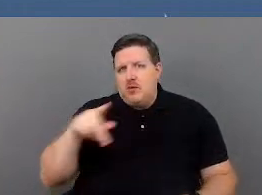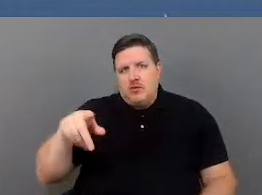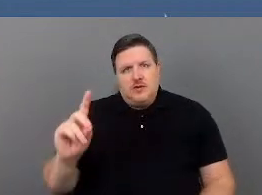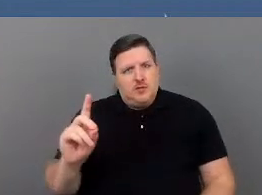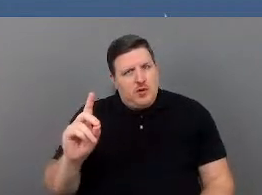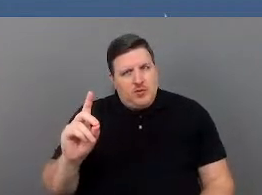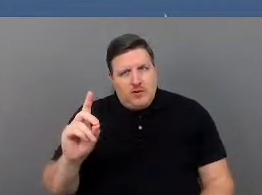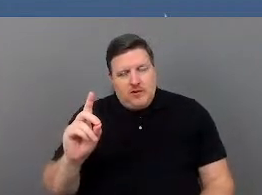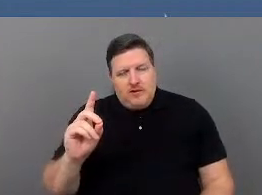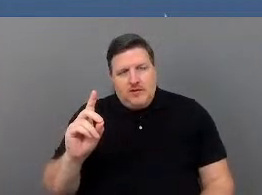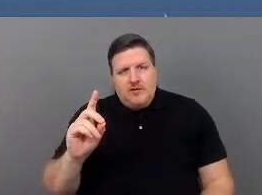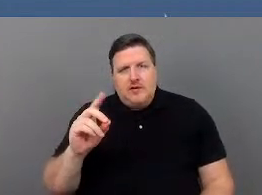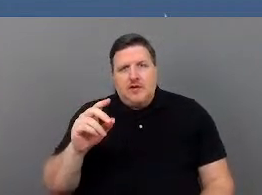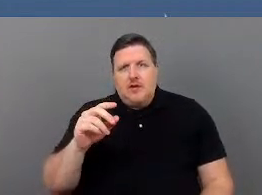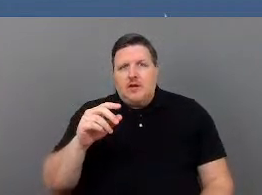YOU DO NOT REWARD POOR